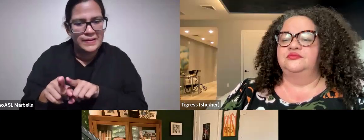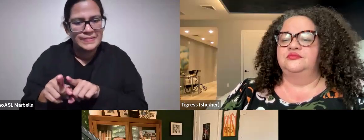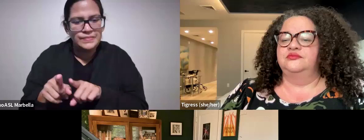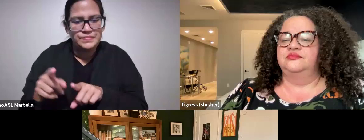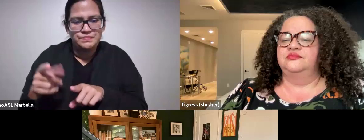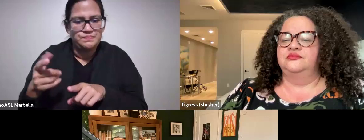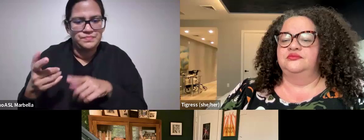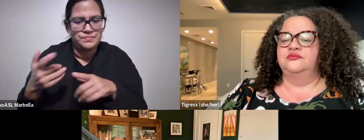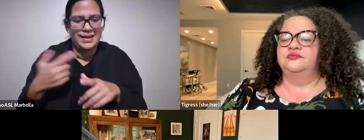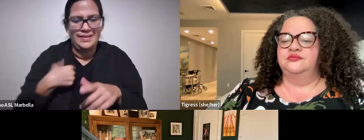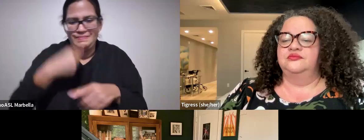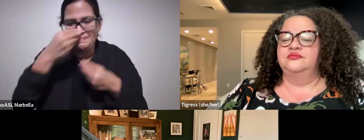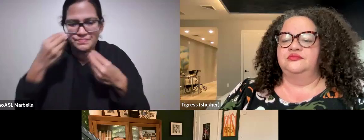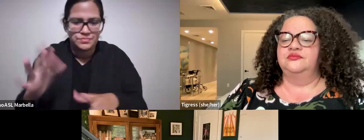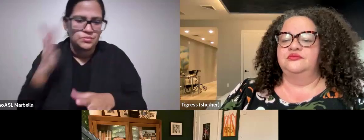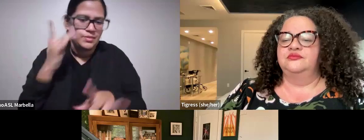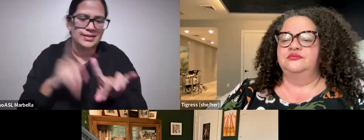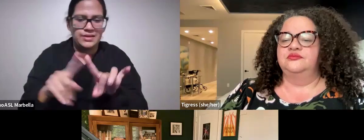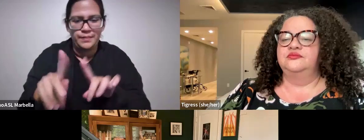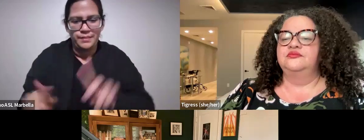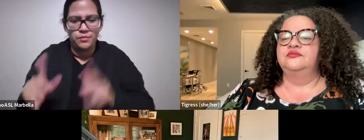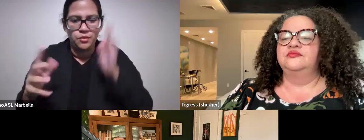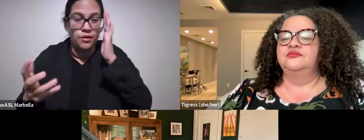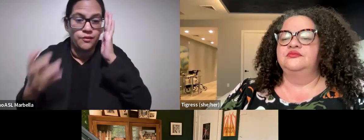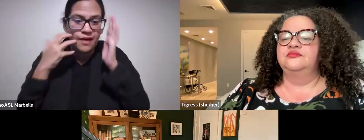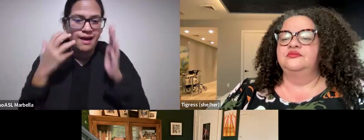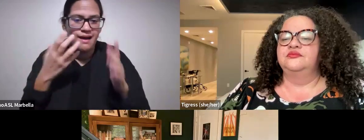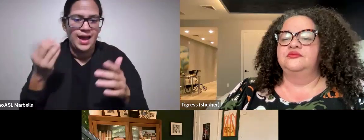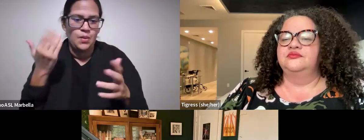people are fat and so many people are